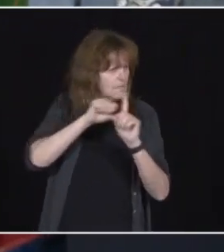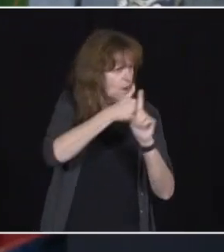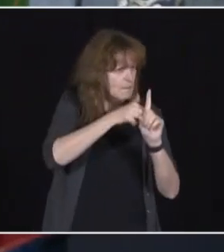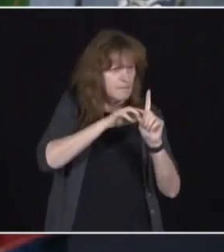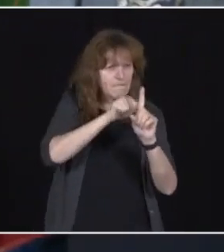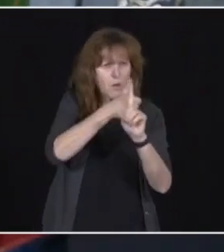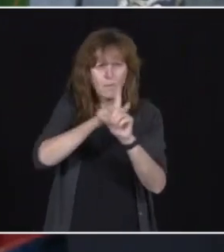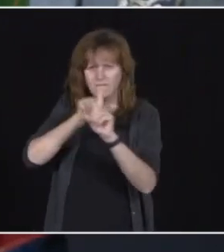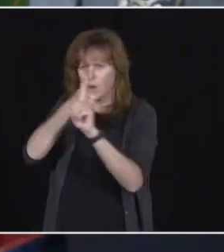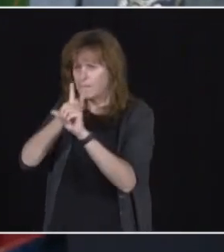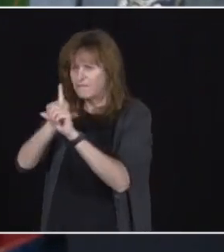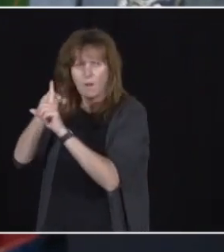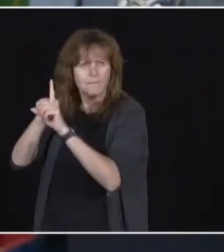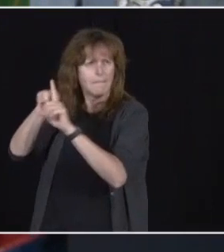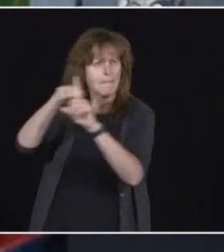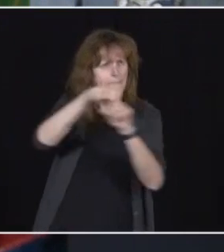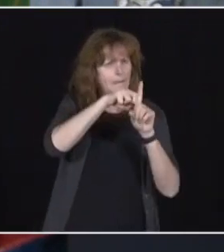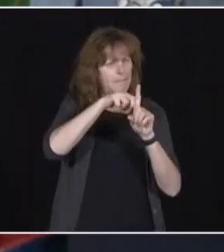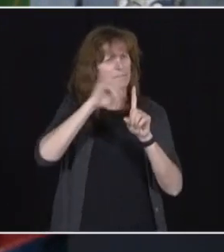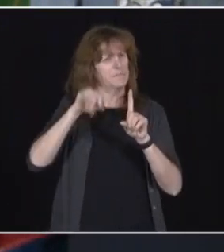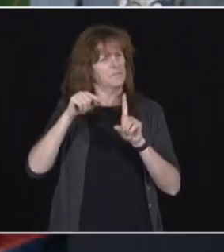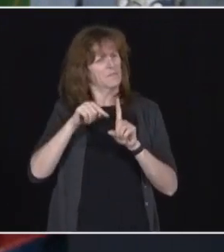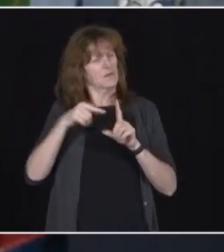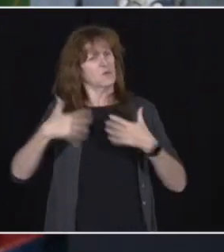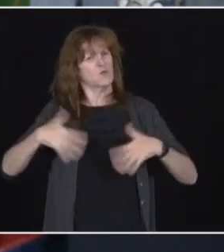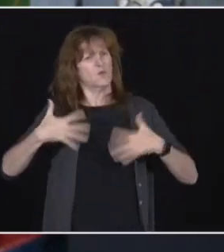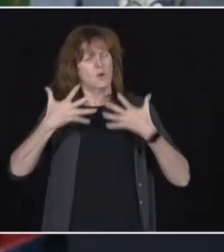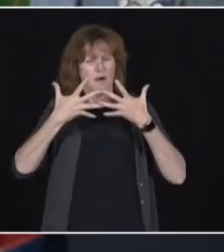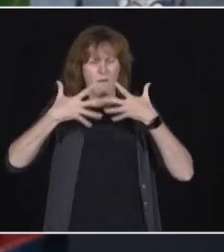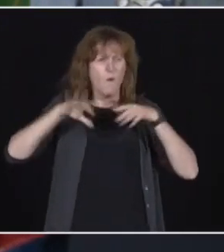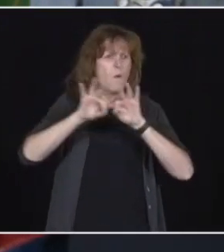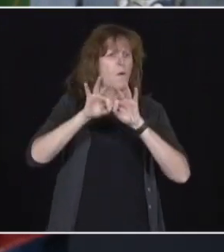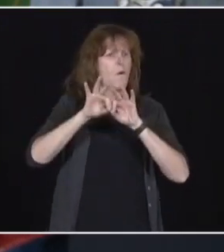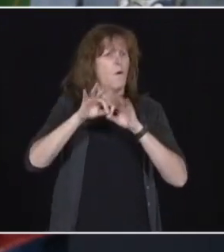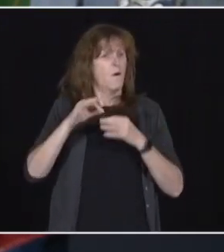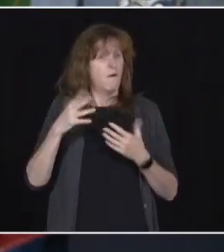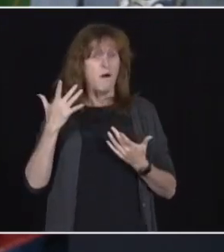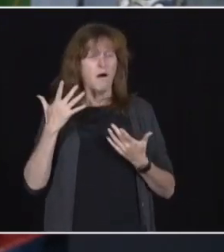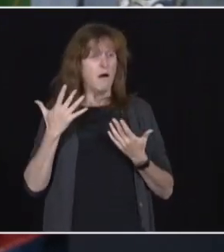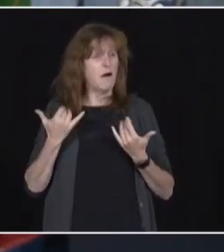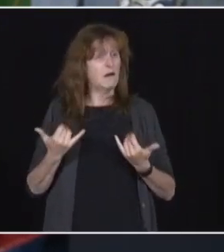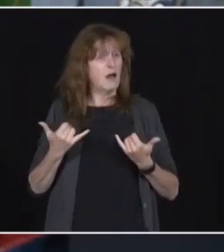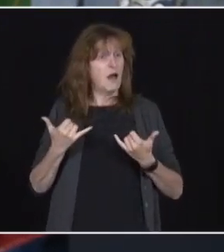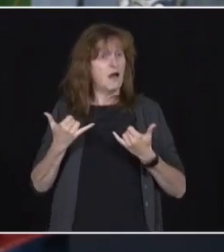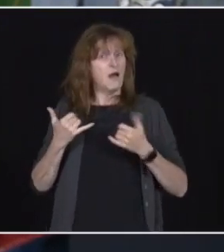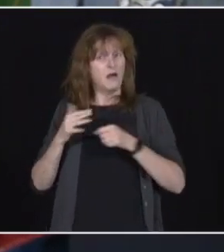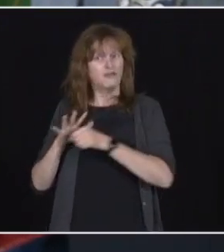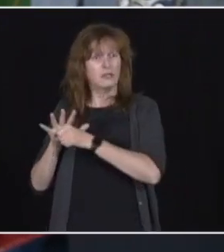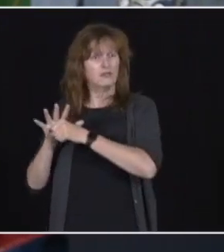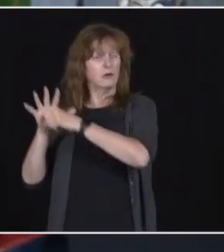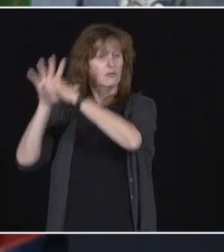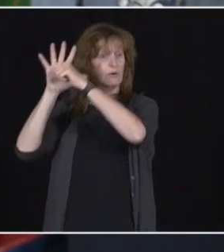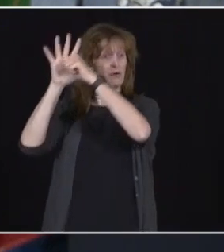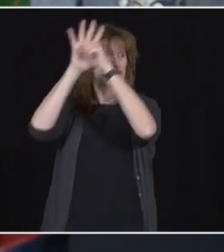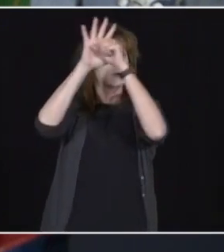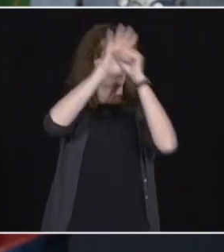It is absolutely critical to have this capacity. As we begin to reopen more regions of our province. In the